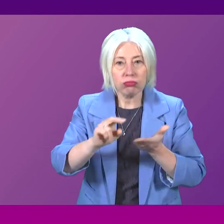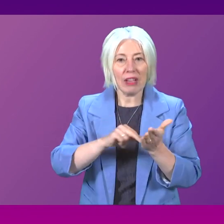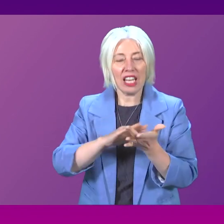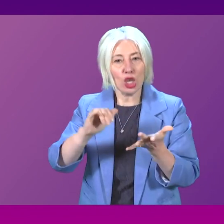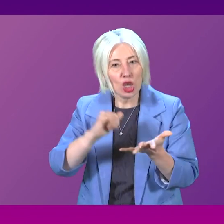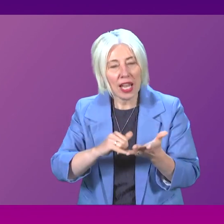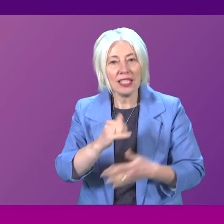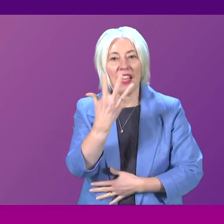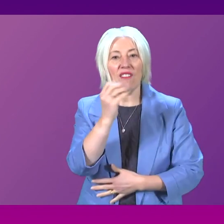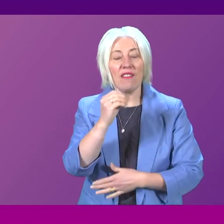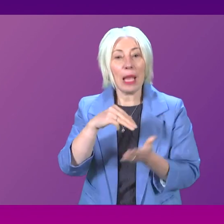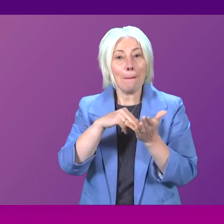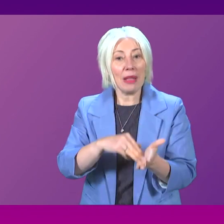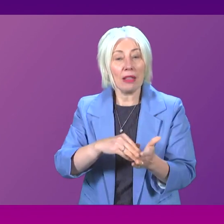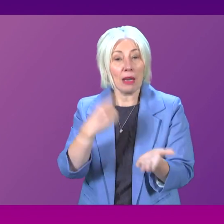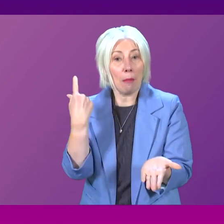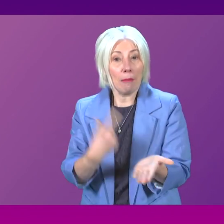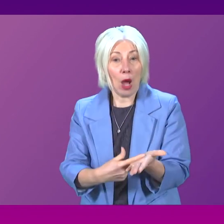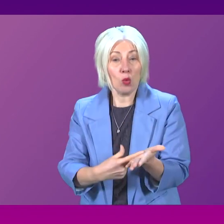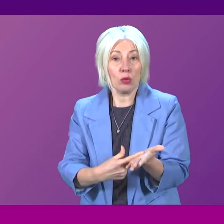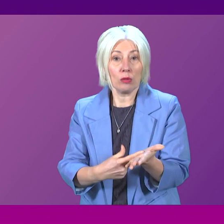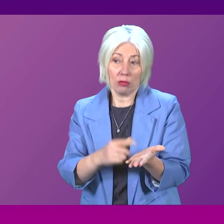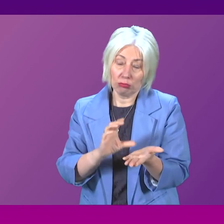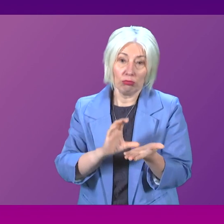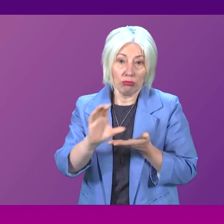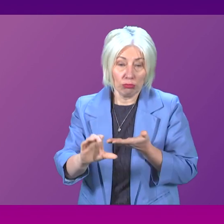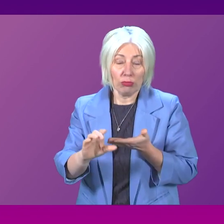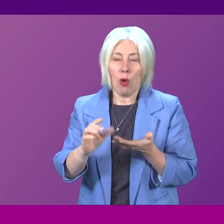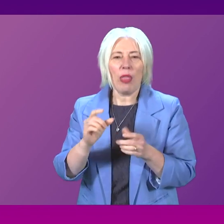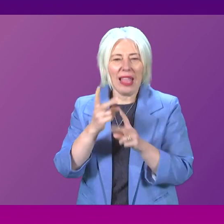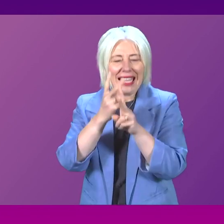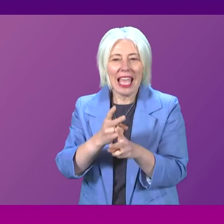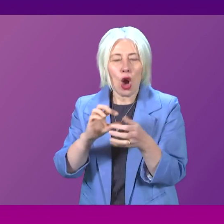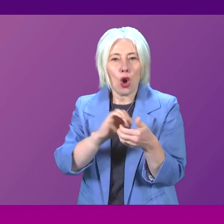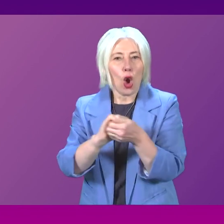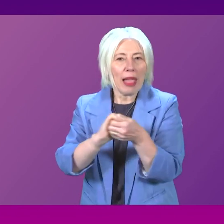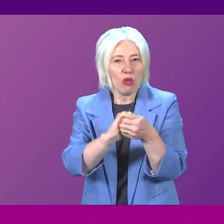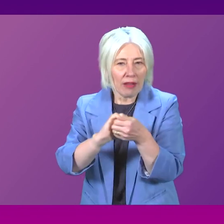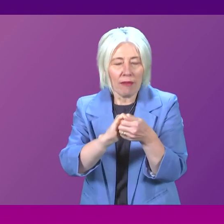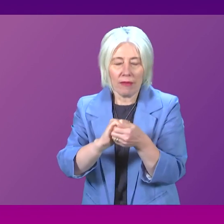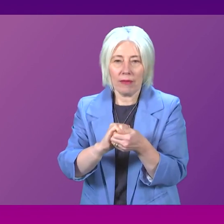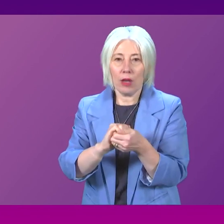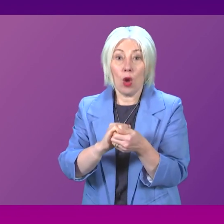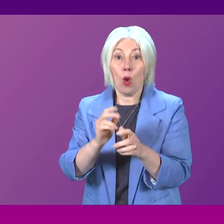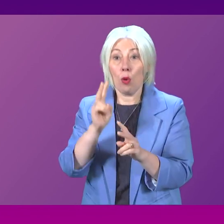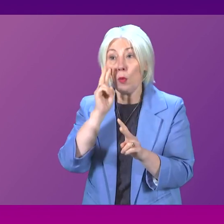£50 million urgent and unscheduled care collaborative, for example—that we will see progress on